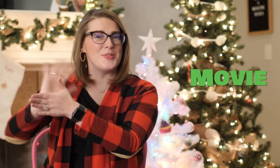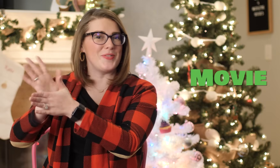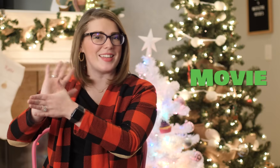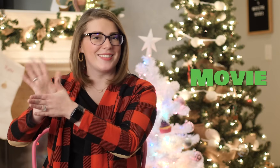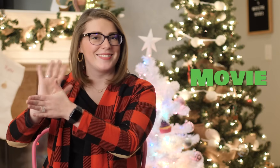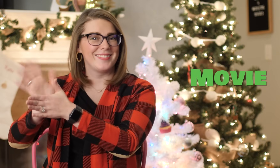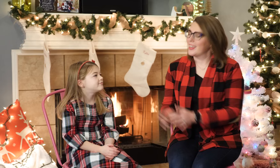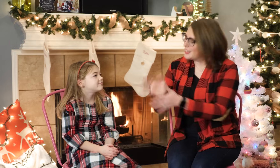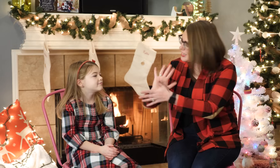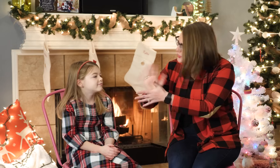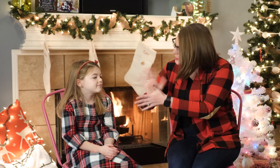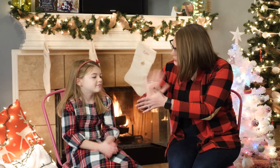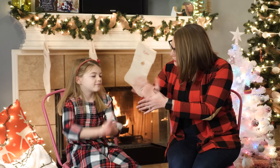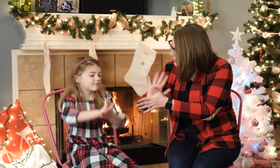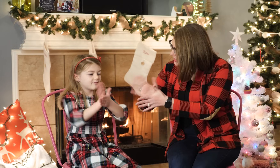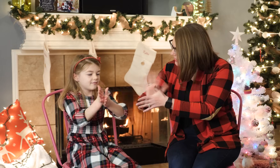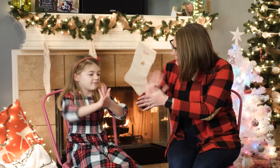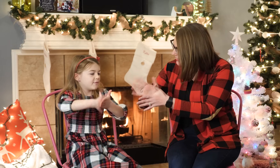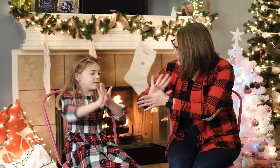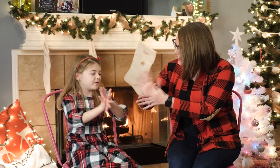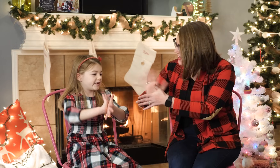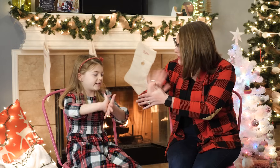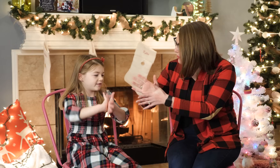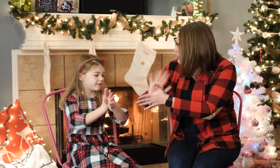MOVIE Can you do movie? MOVIE What's your